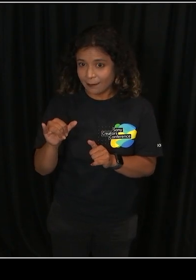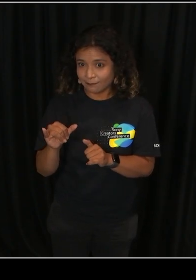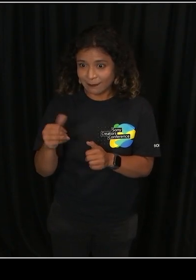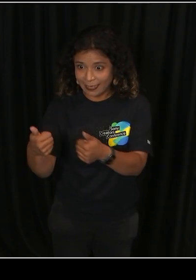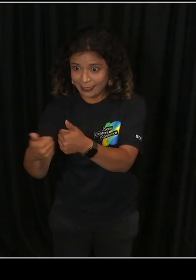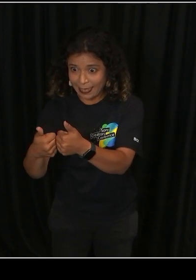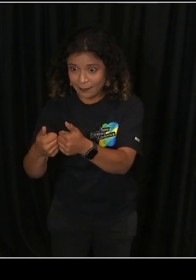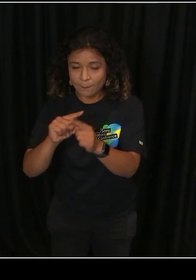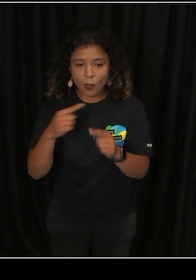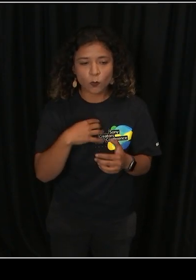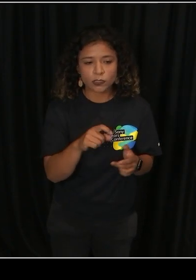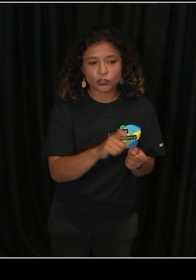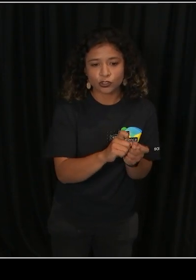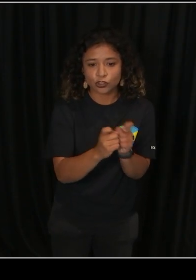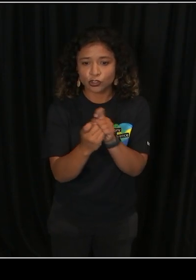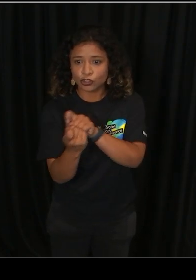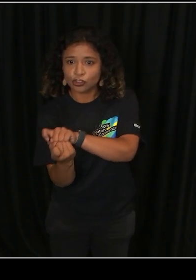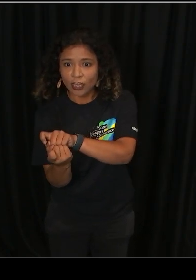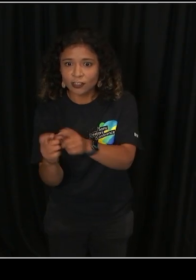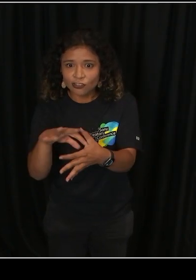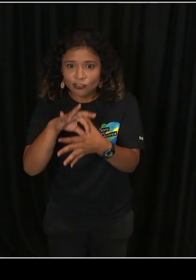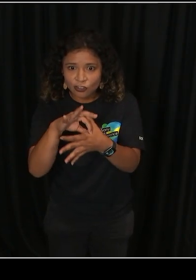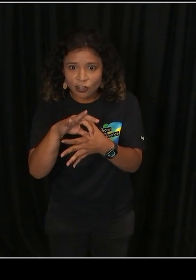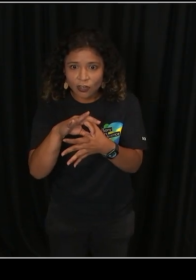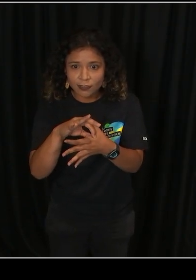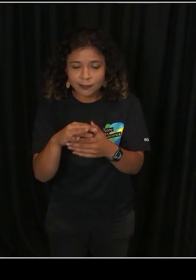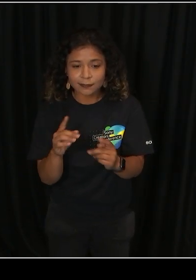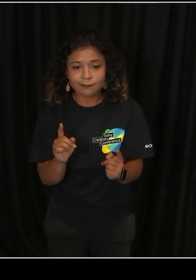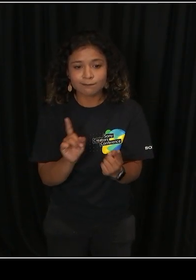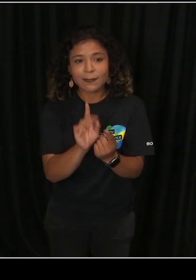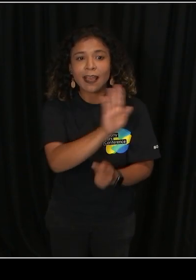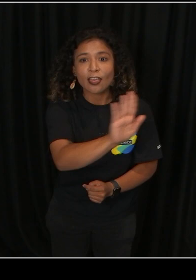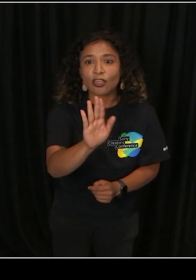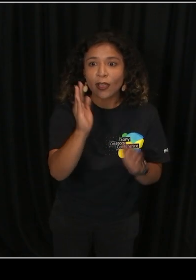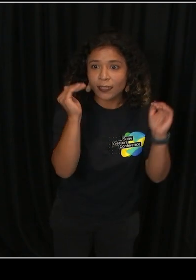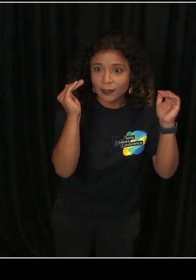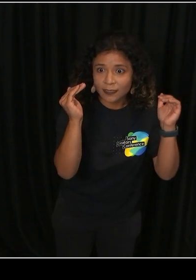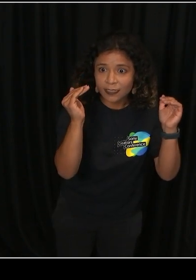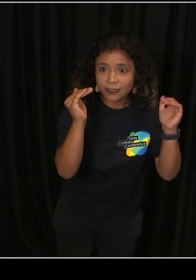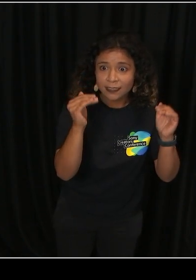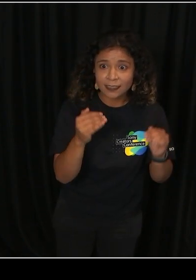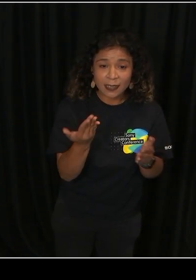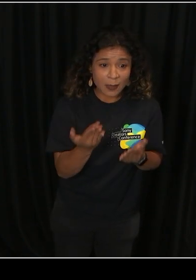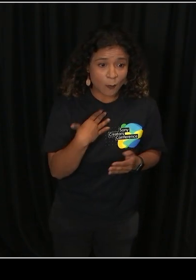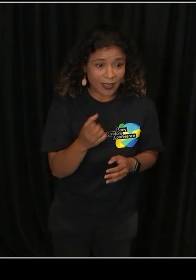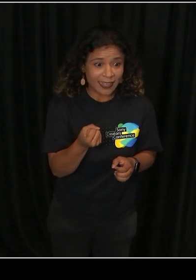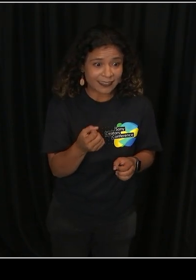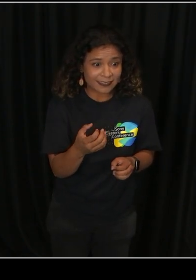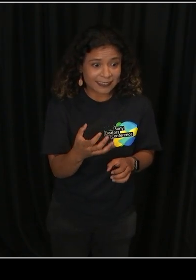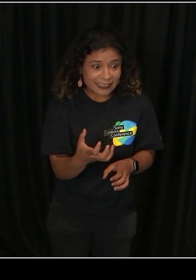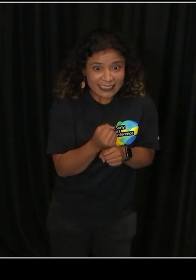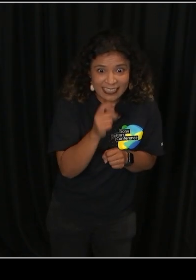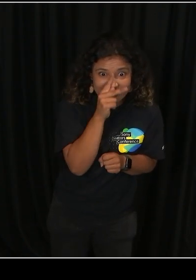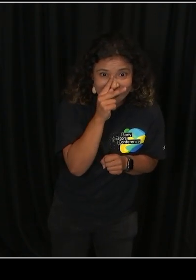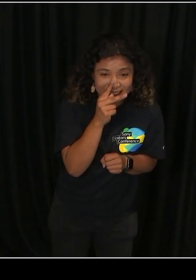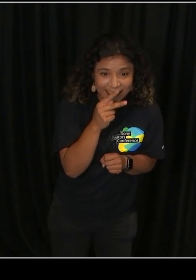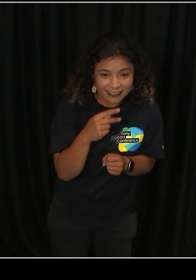to much better match their expectations. We can now get them interested in hockey again. And the way we did that was together with Big City Greens,